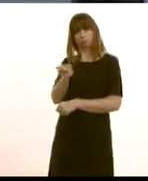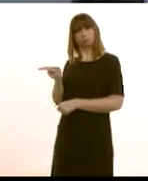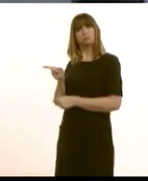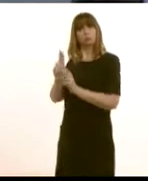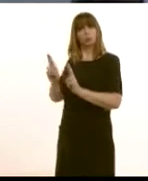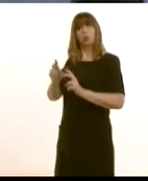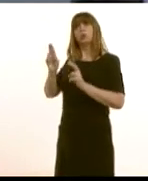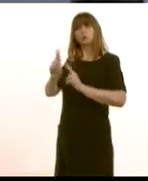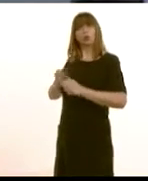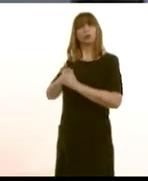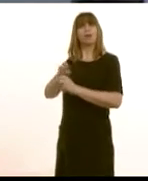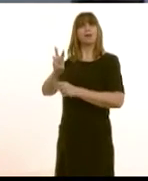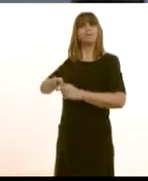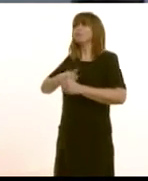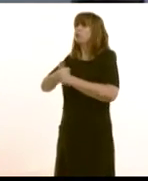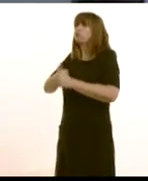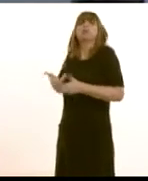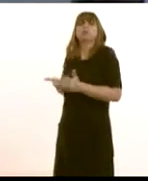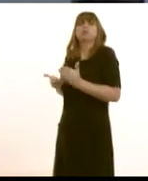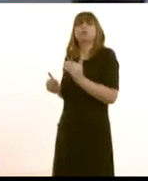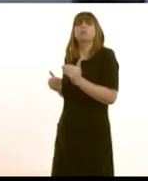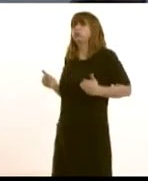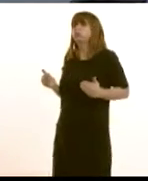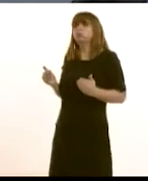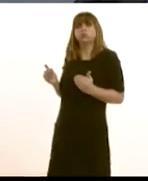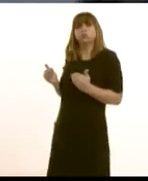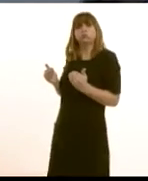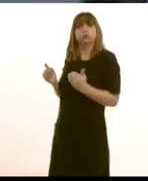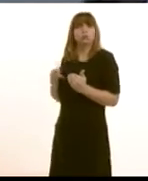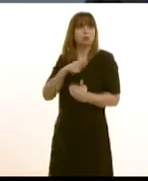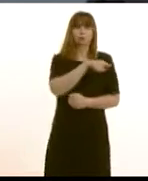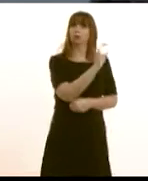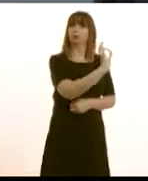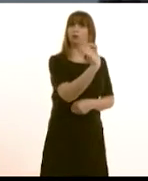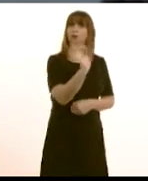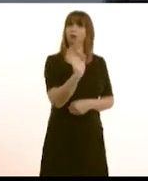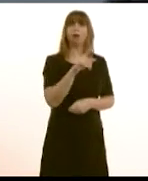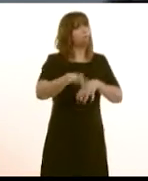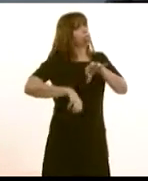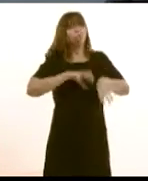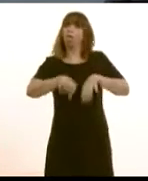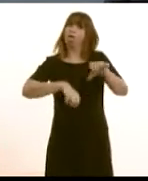Challenge Cymru and schools that are not in special measures potentially do? The report